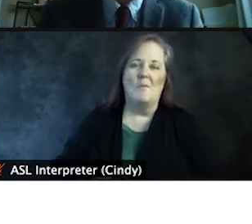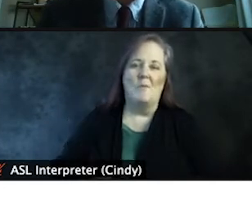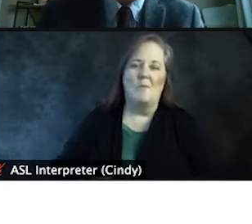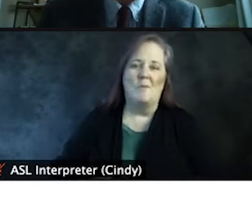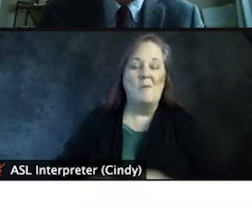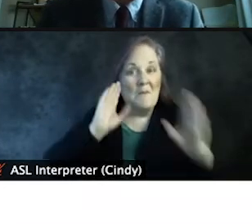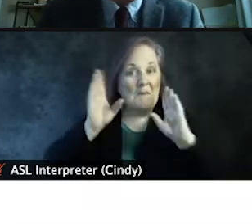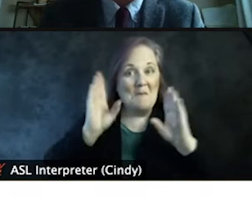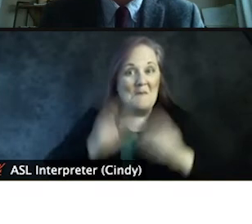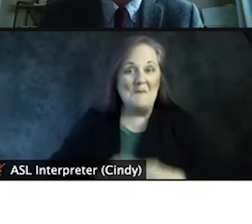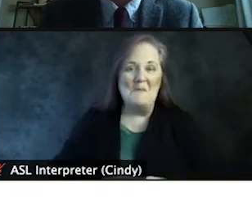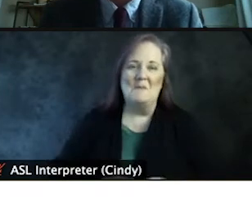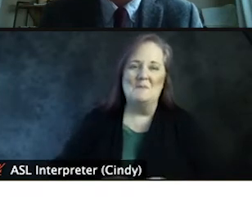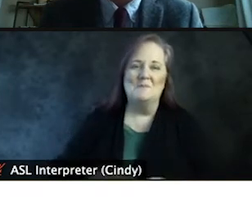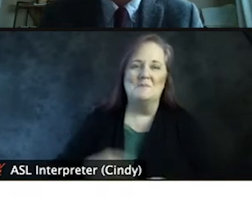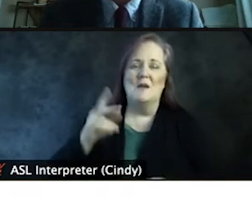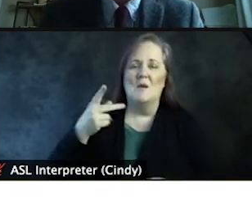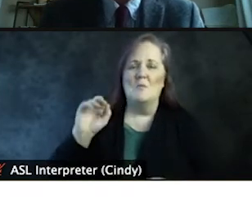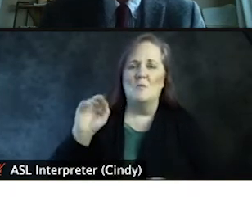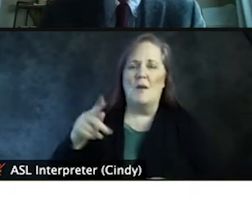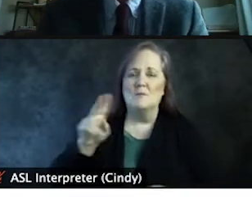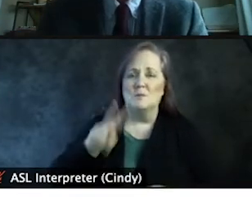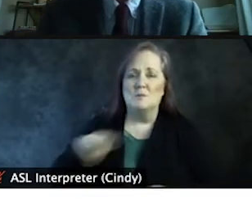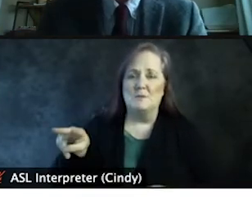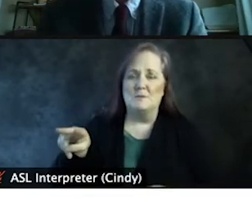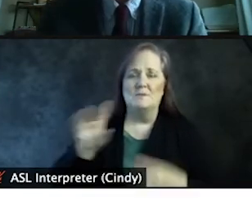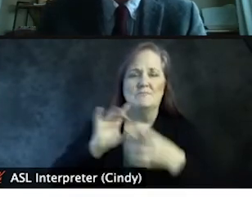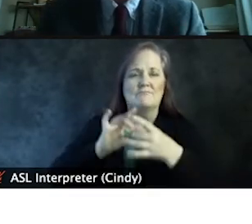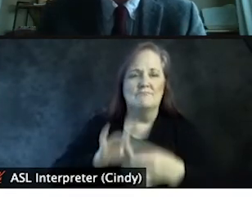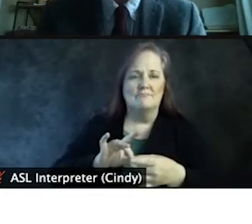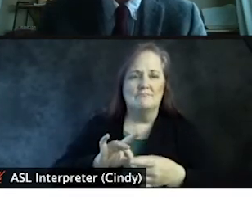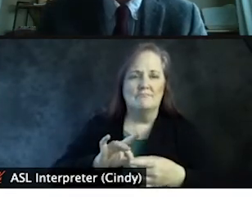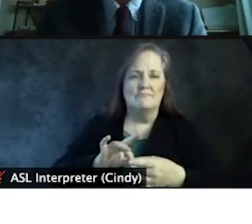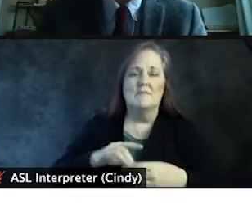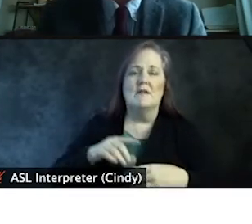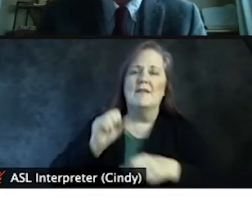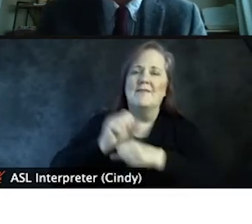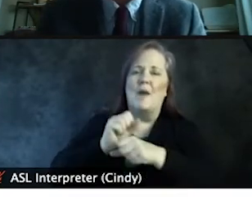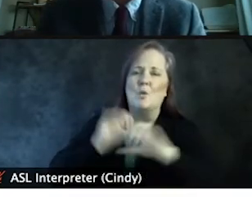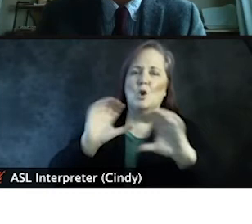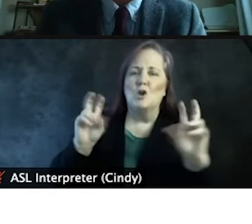about when and where to work and how much to work, the rideshare and delivery companies would be required under state law